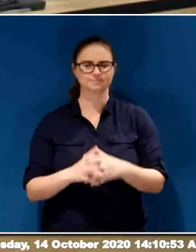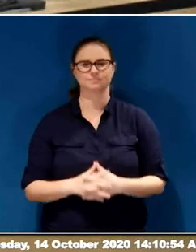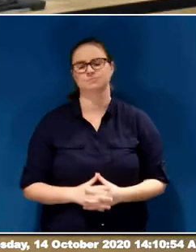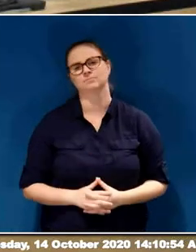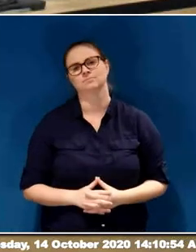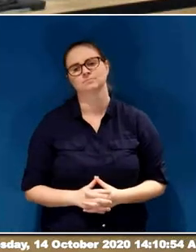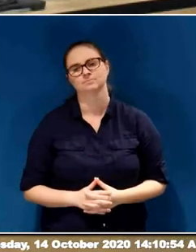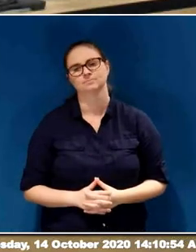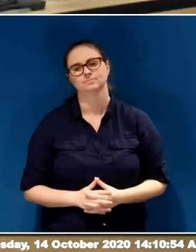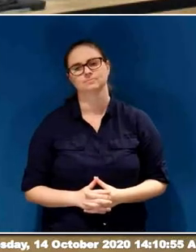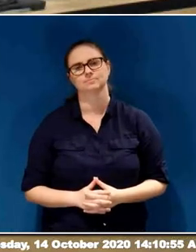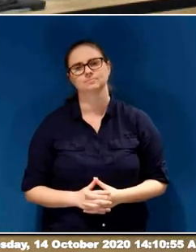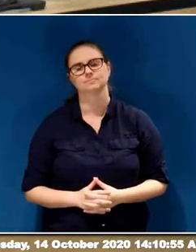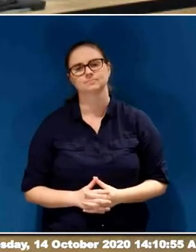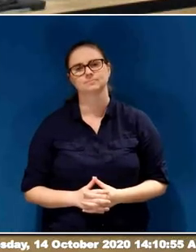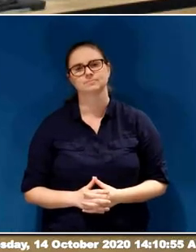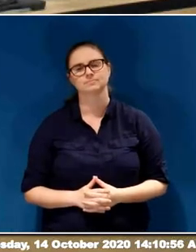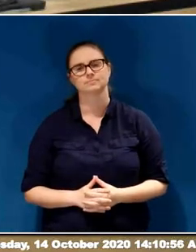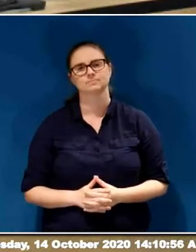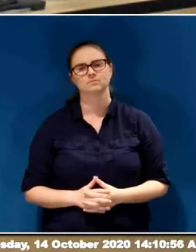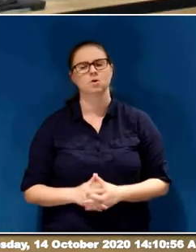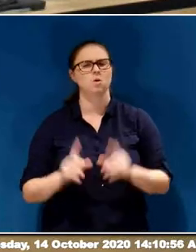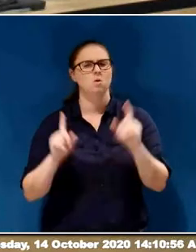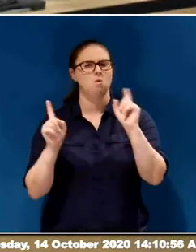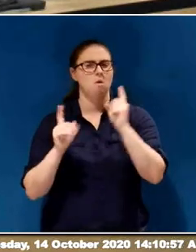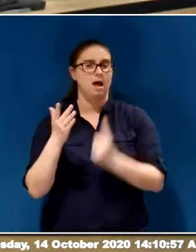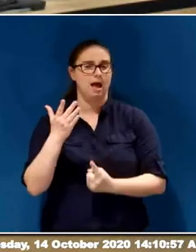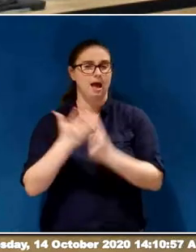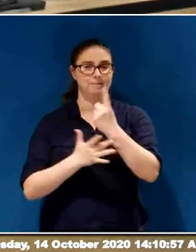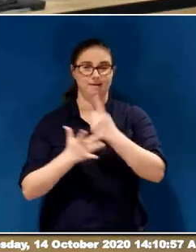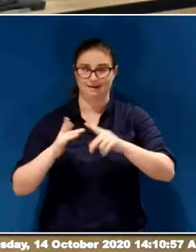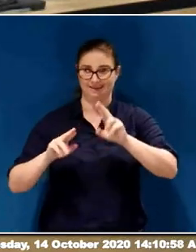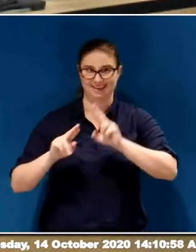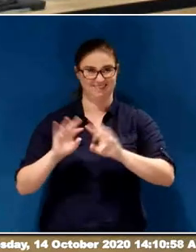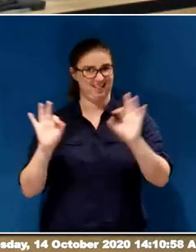DR de BRUIN: In particular my research in this area has focused on reading.